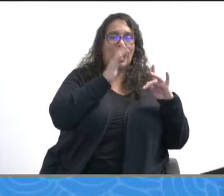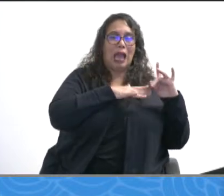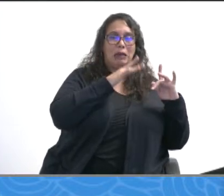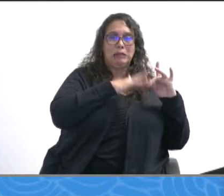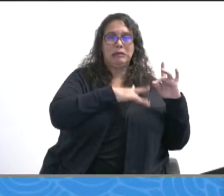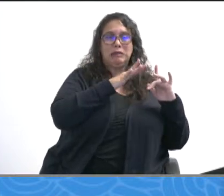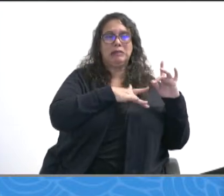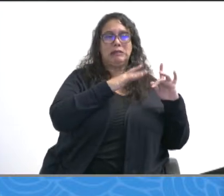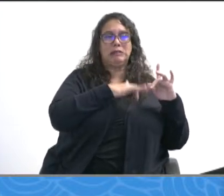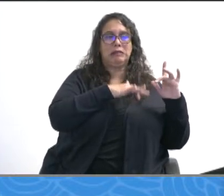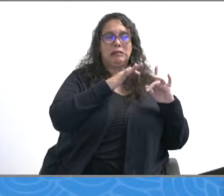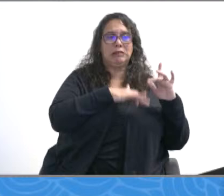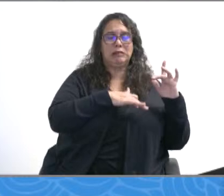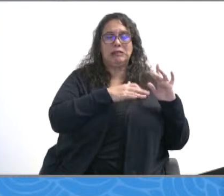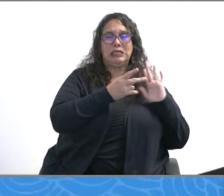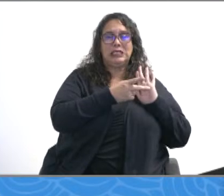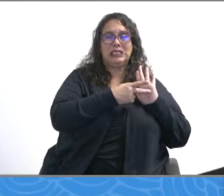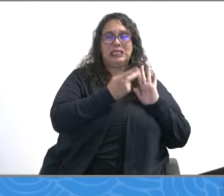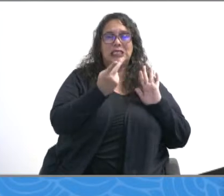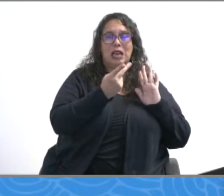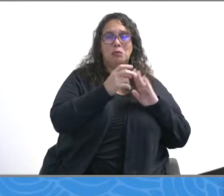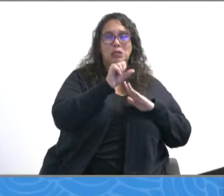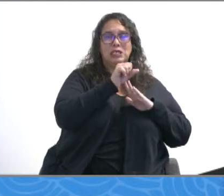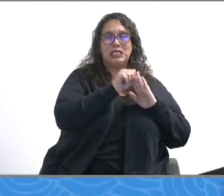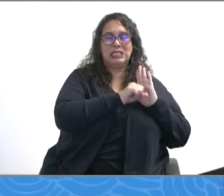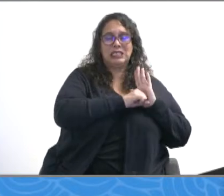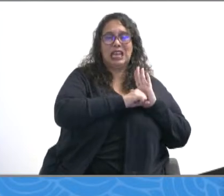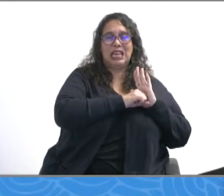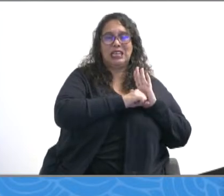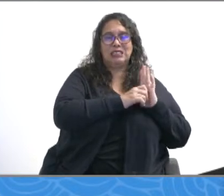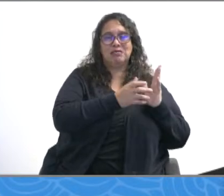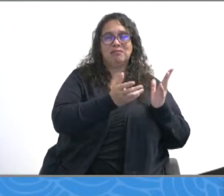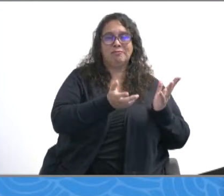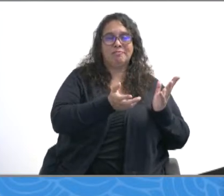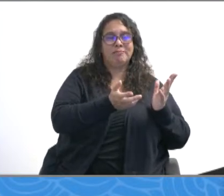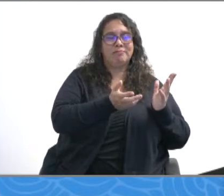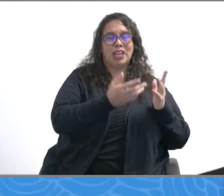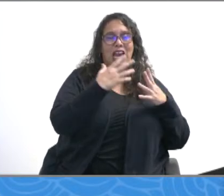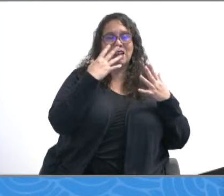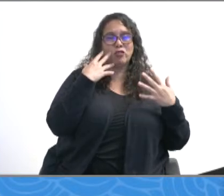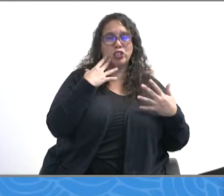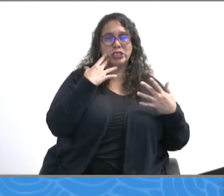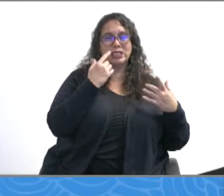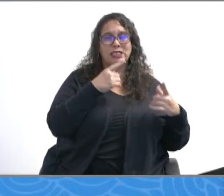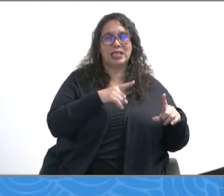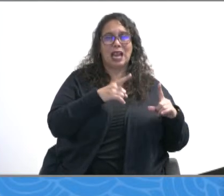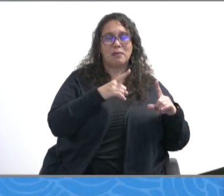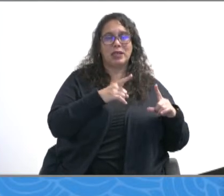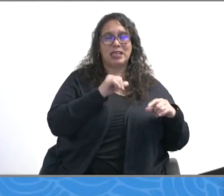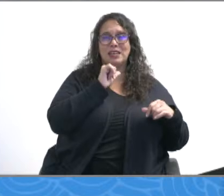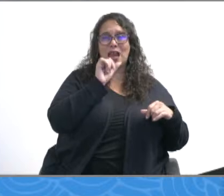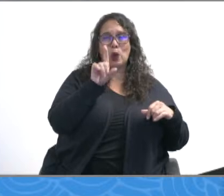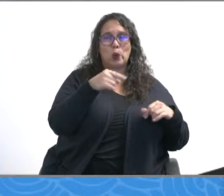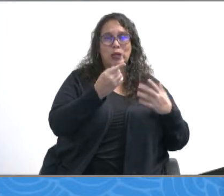is almost double what the state is. And I think that, unfortunately, is happening not just here in our district